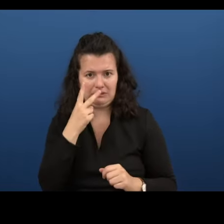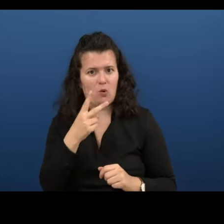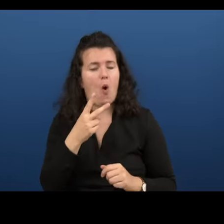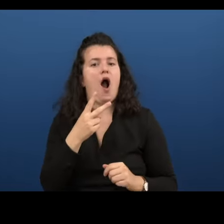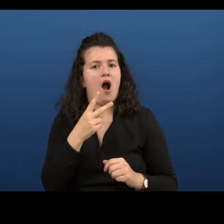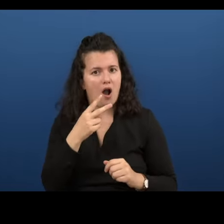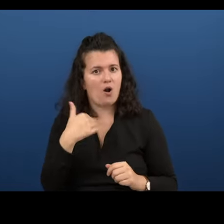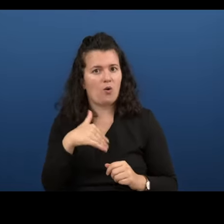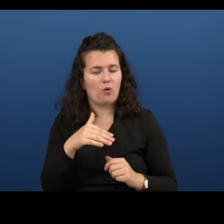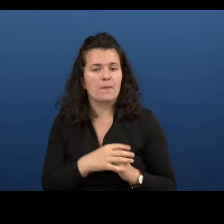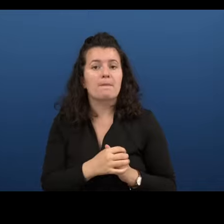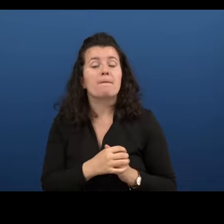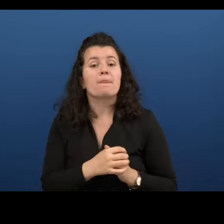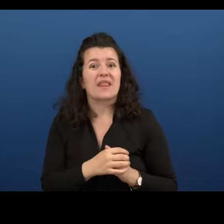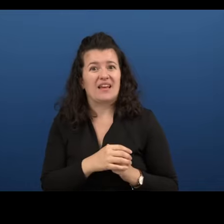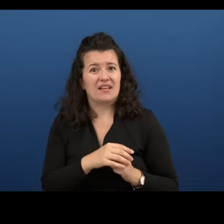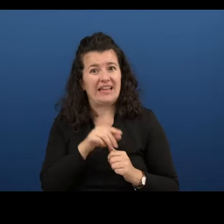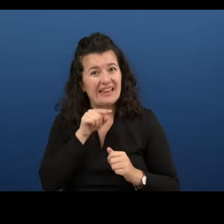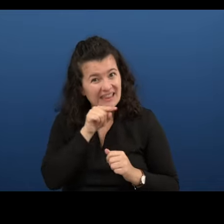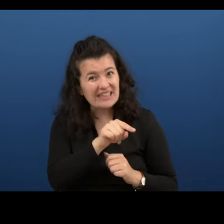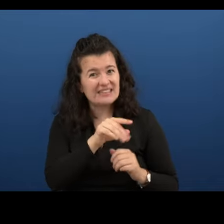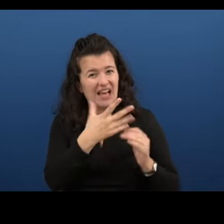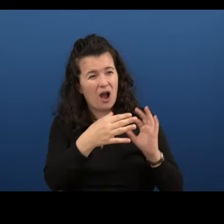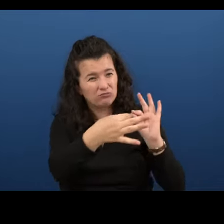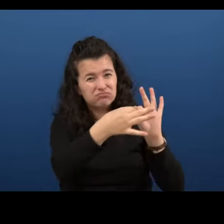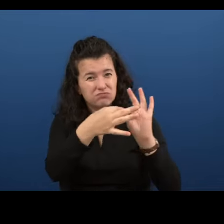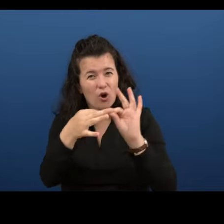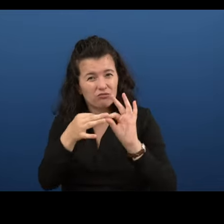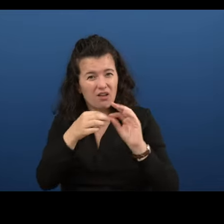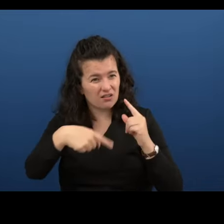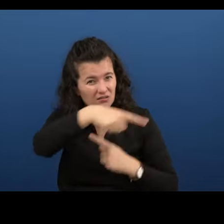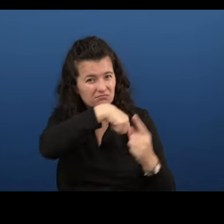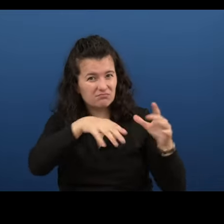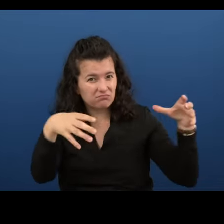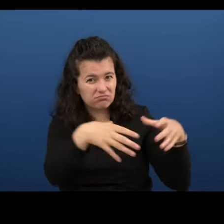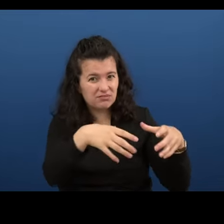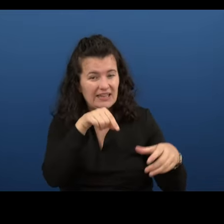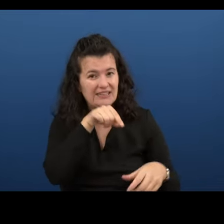12:08:44 That's exactly what we want. The members of National Business disability networks